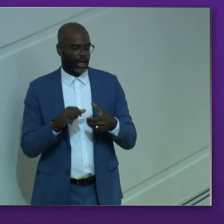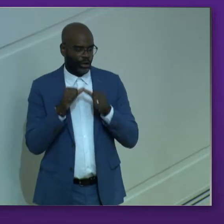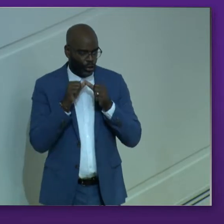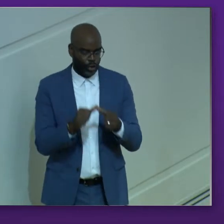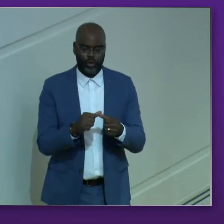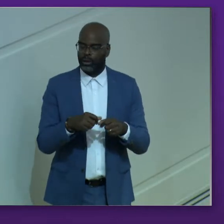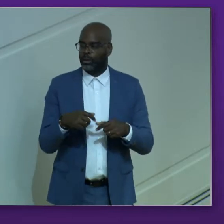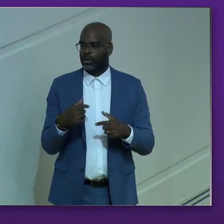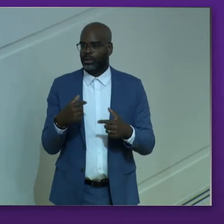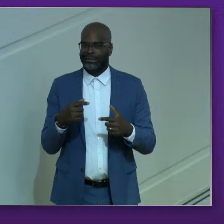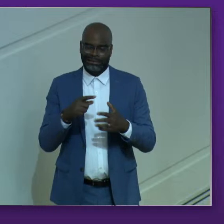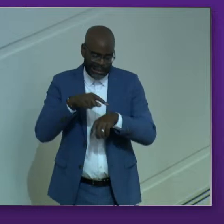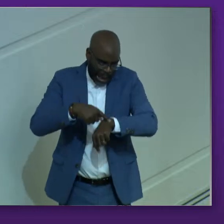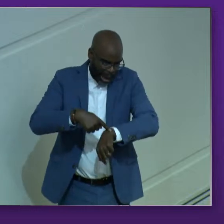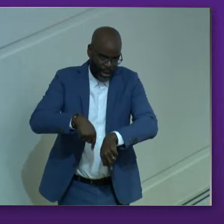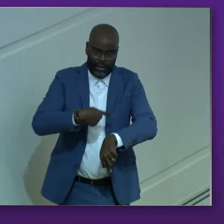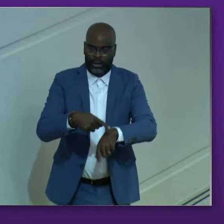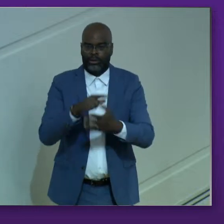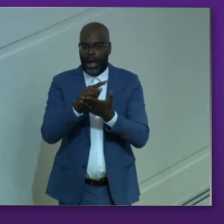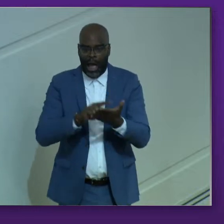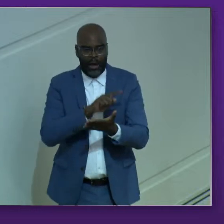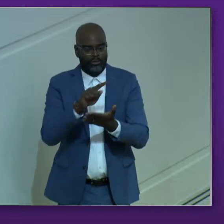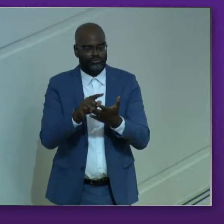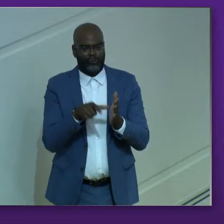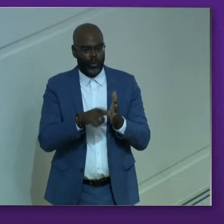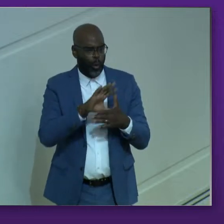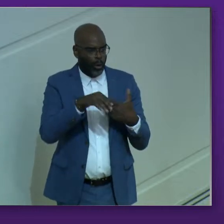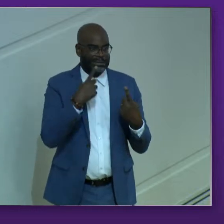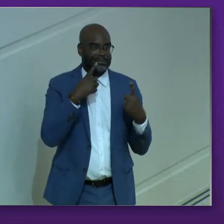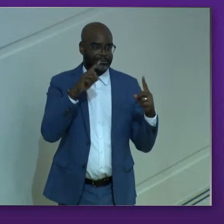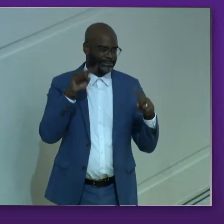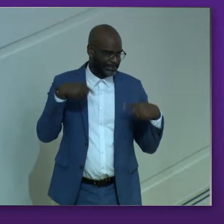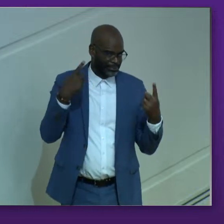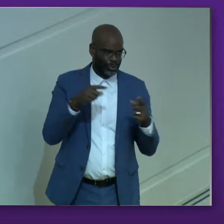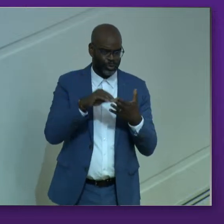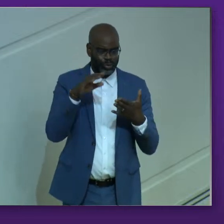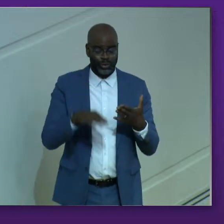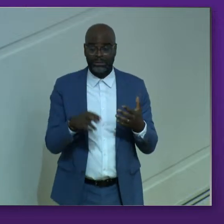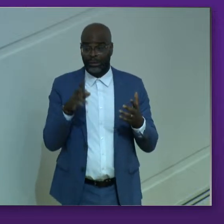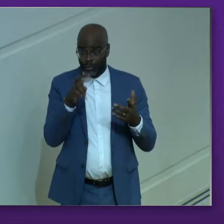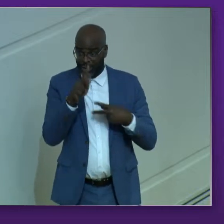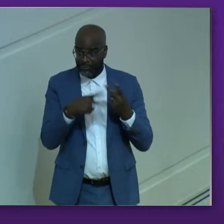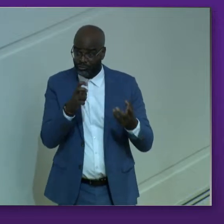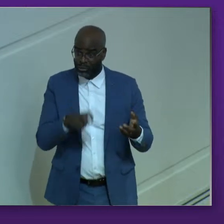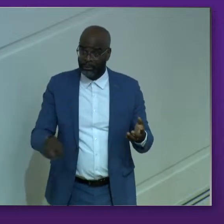KINGDOM 20 MC STUDENTS STUDIED ABROAD IN THE UK AS WELL I